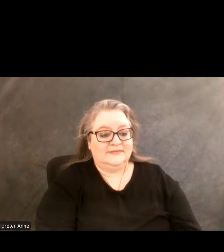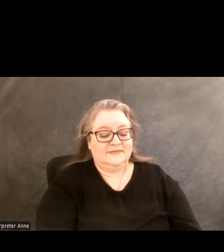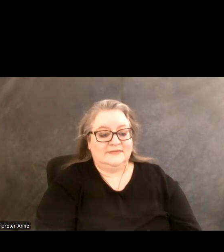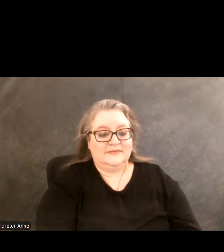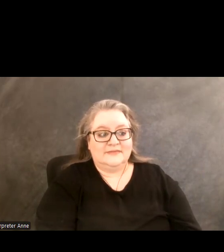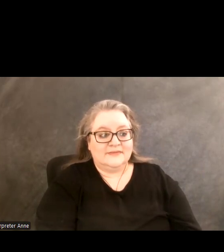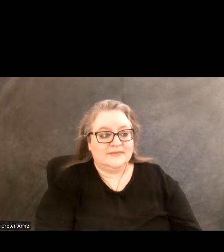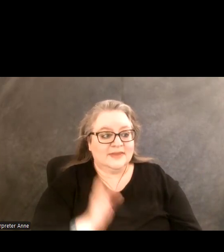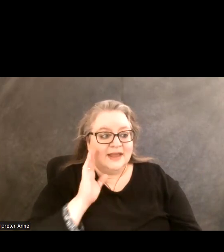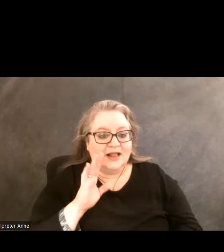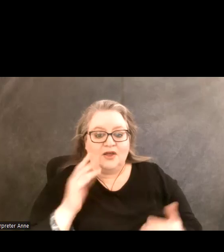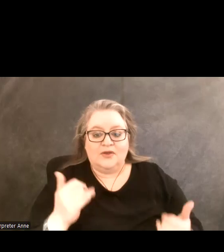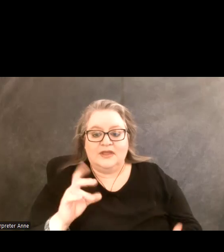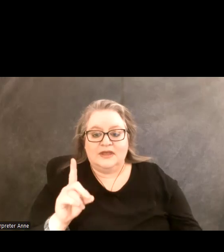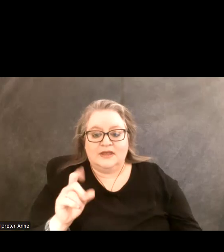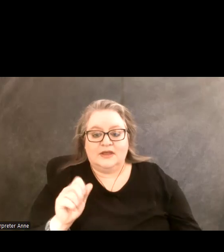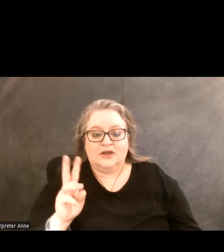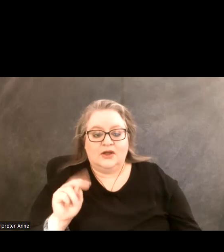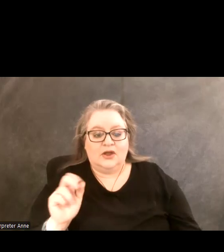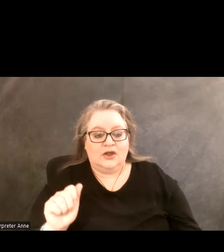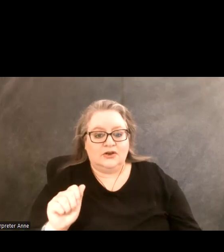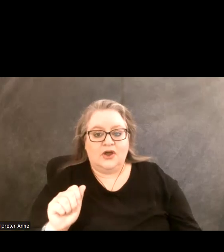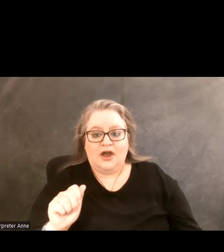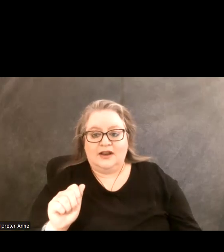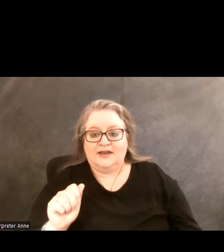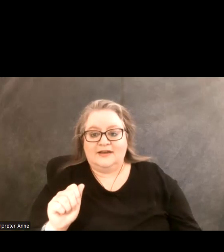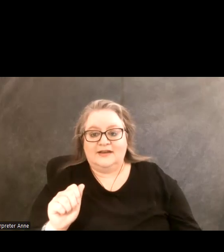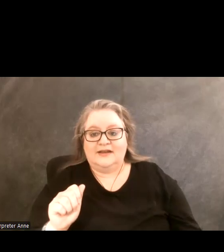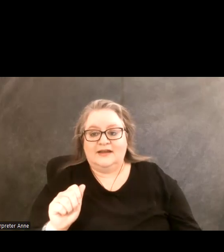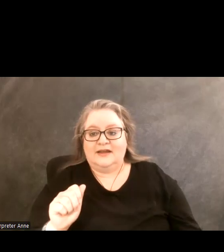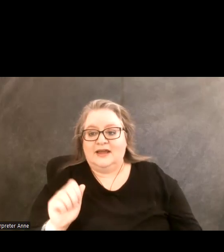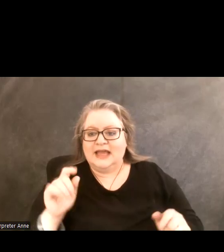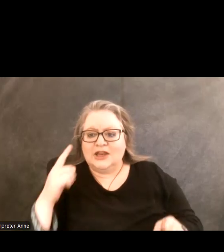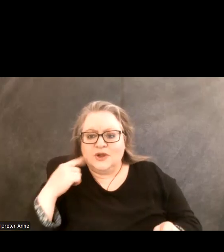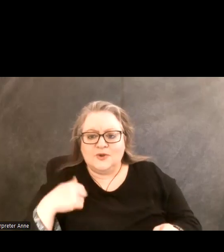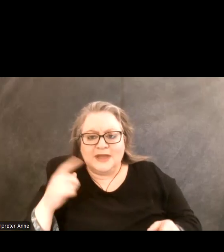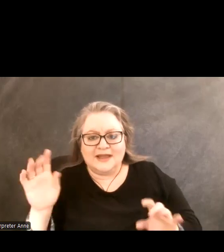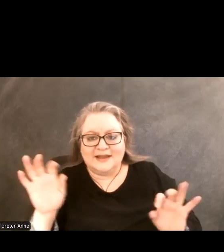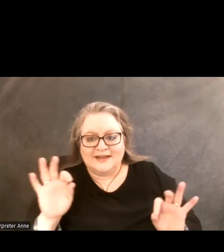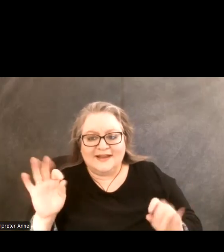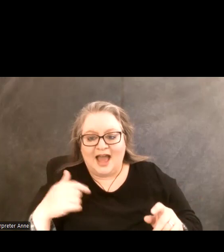This is Donna. Can you all hear me? I'm at the DCC Watch